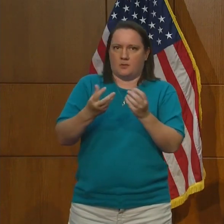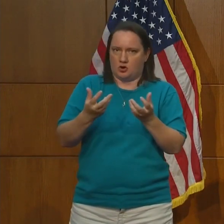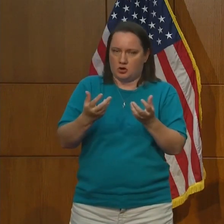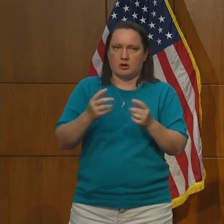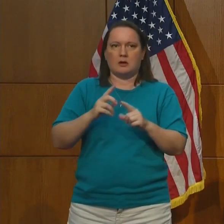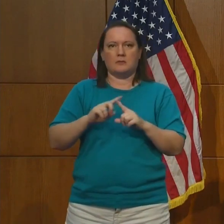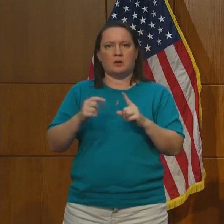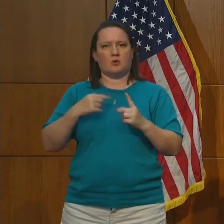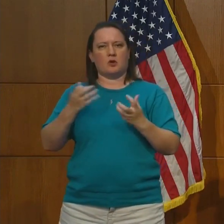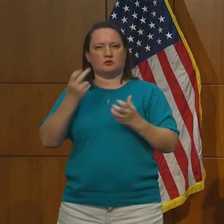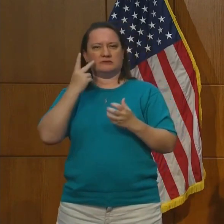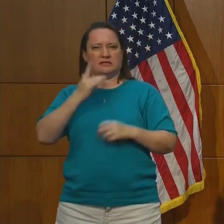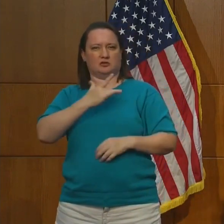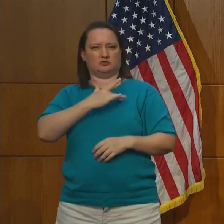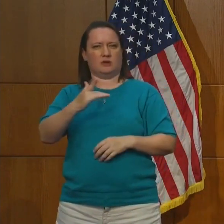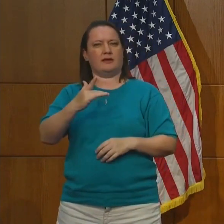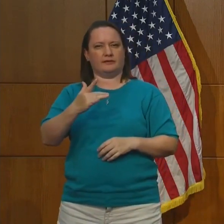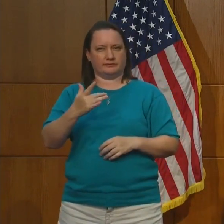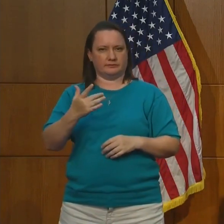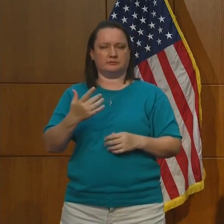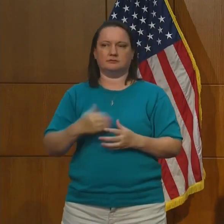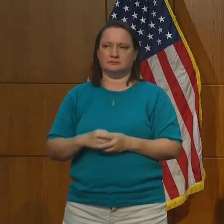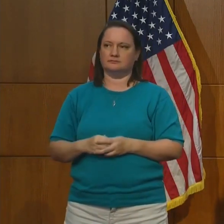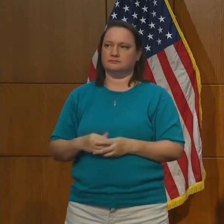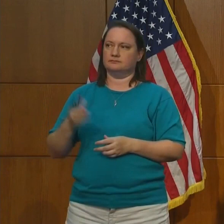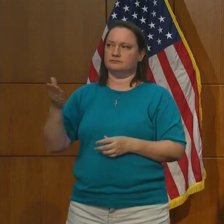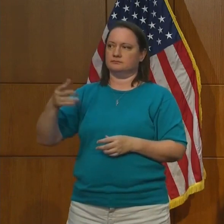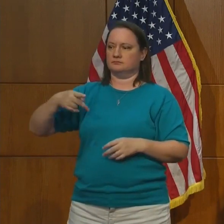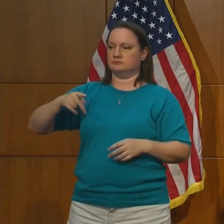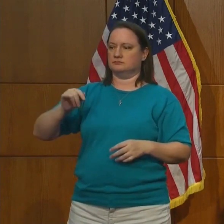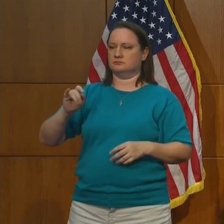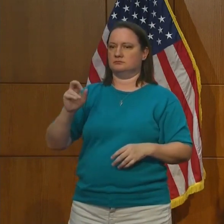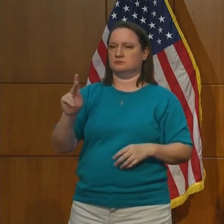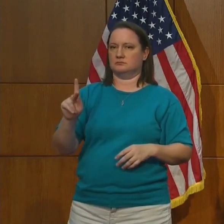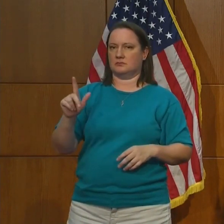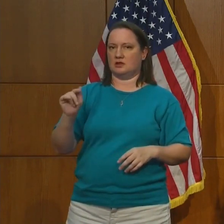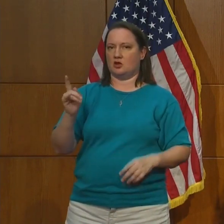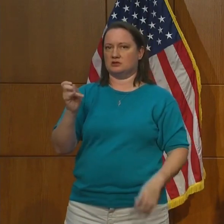TO SEE IF A DOWN AT FIVE OR EVEN LOWER THAN THAT SO THERE'S NO PARTICULAR BRAND IT'S MORE